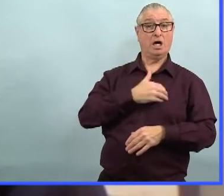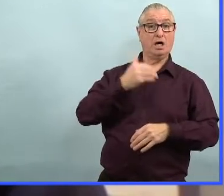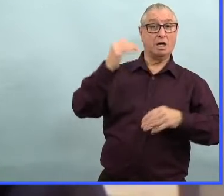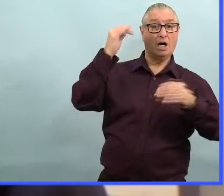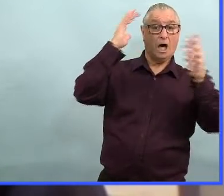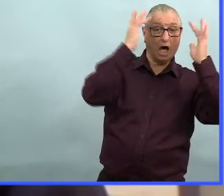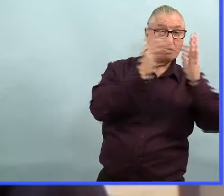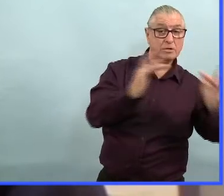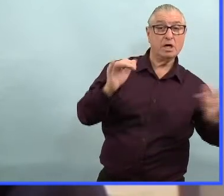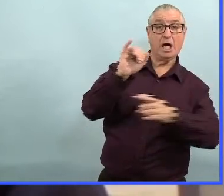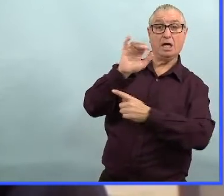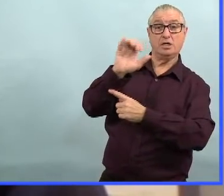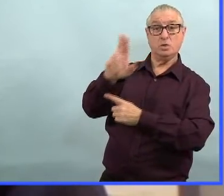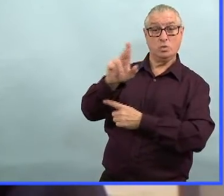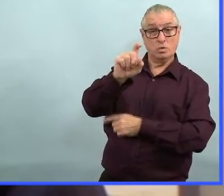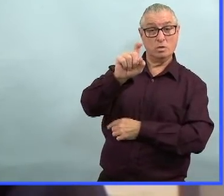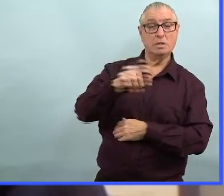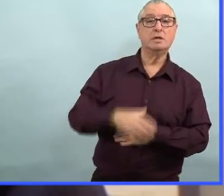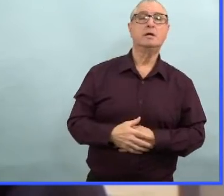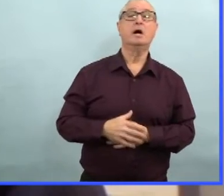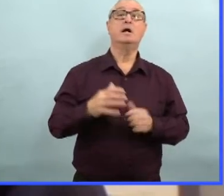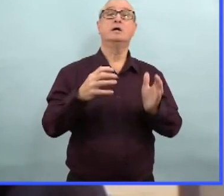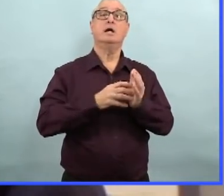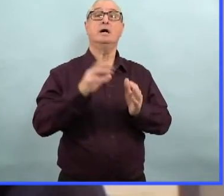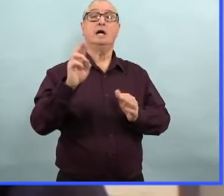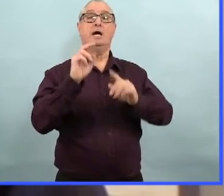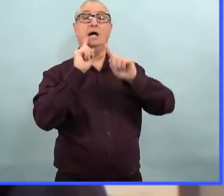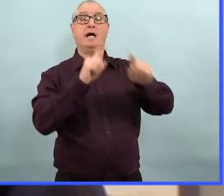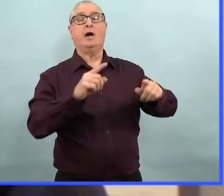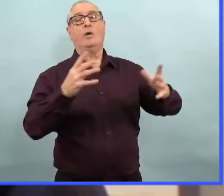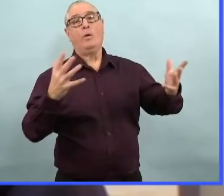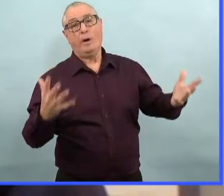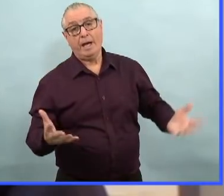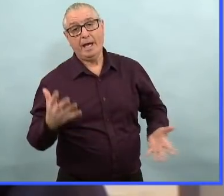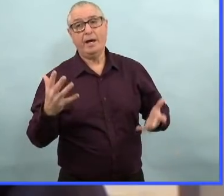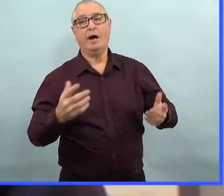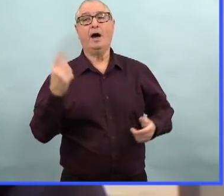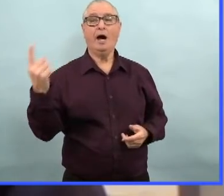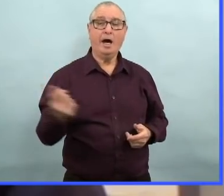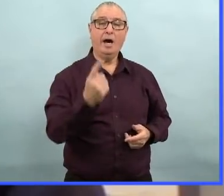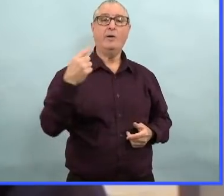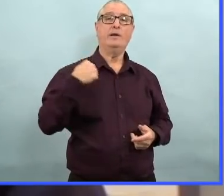always looking at you know specific questions about policies with healthcare workers